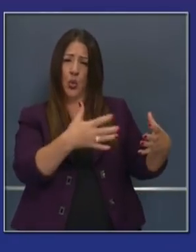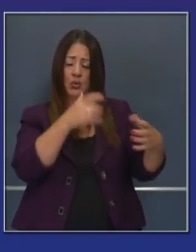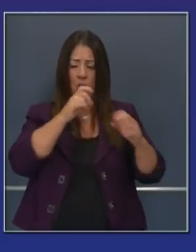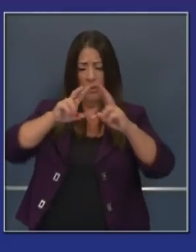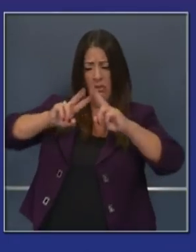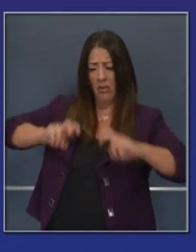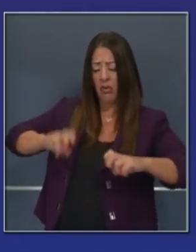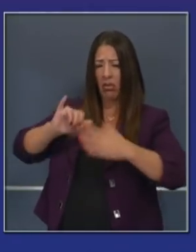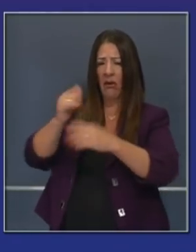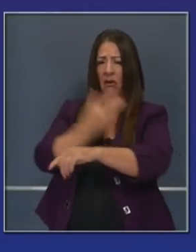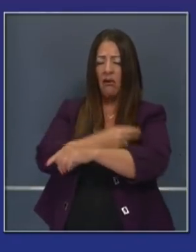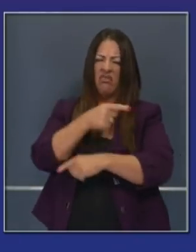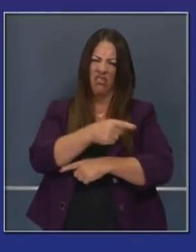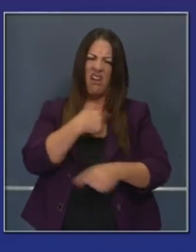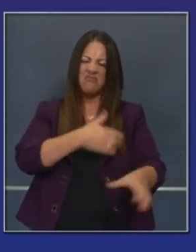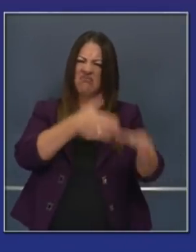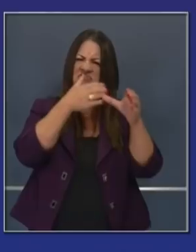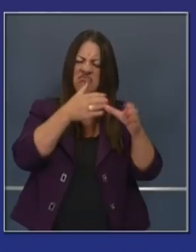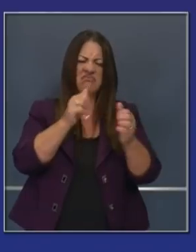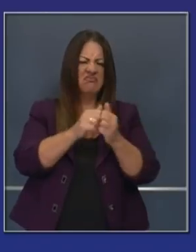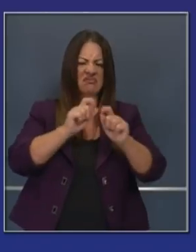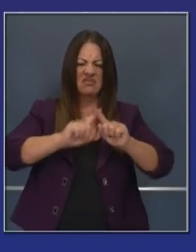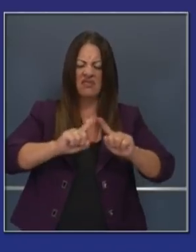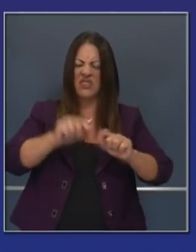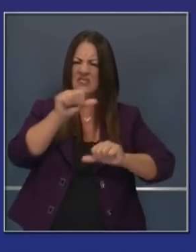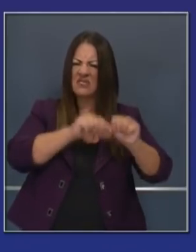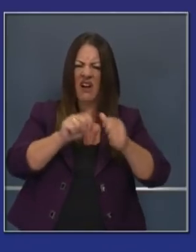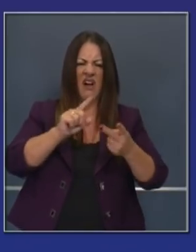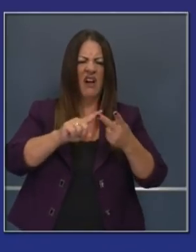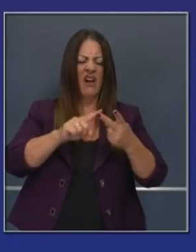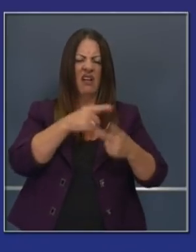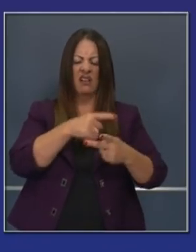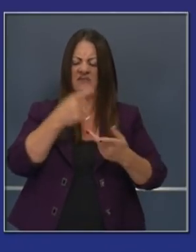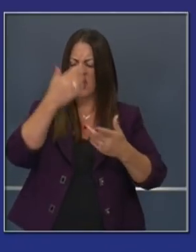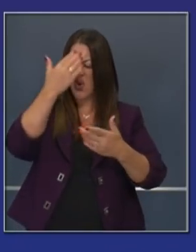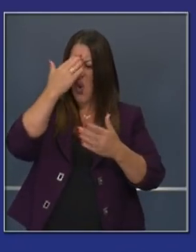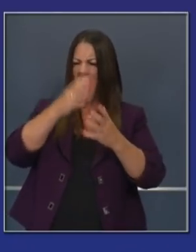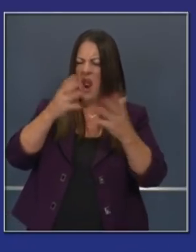I JUST REMIND YOU THIS SLIDE. THE BIO STATS.